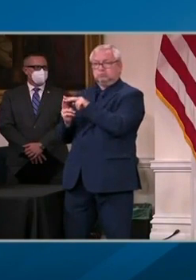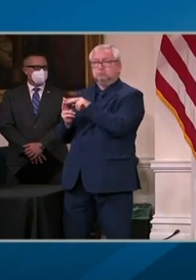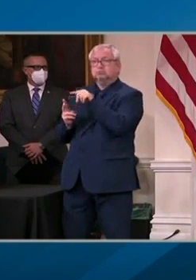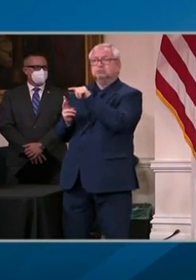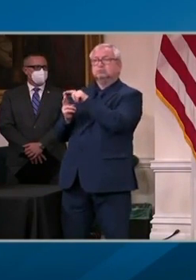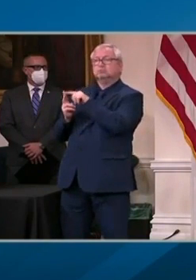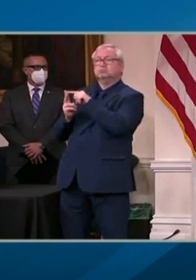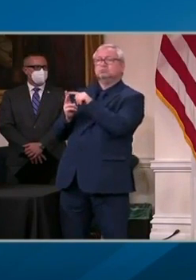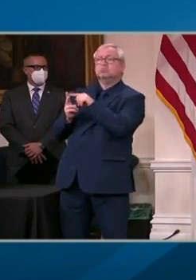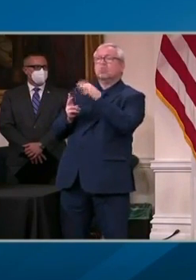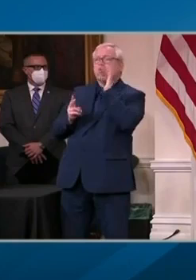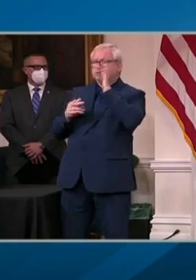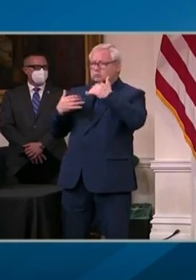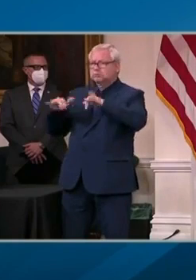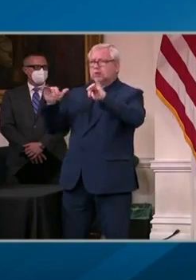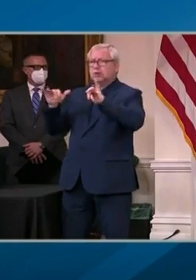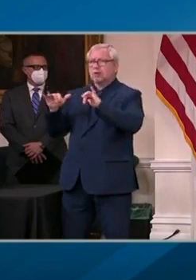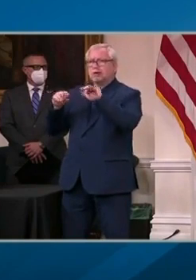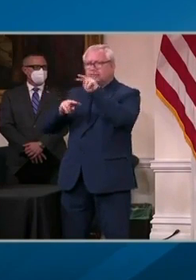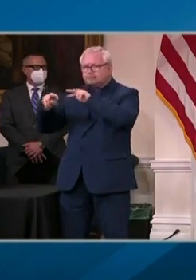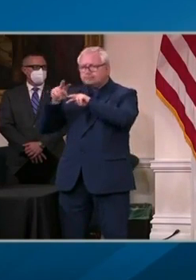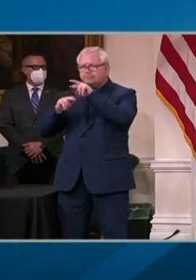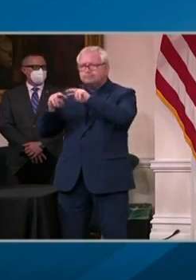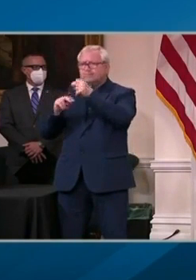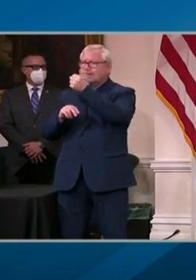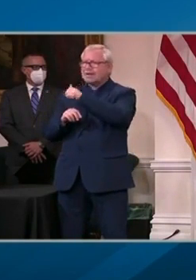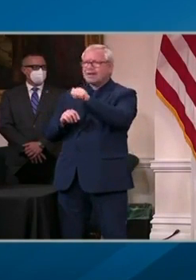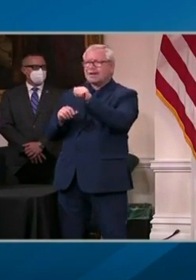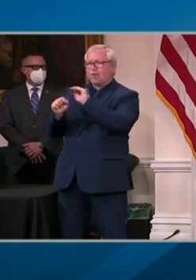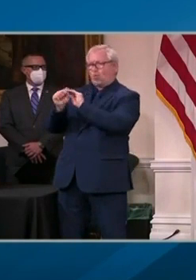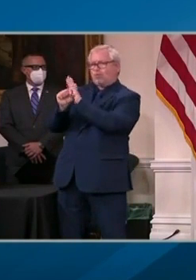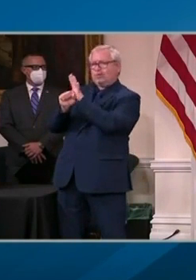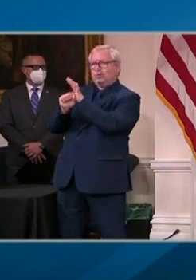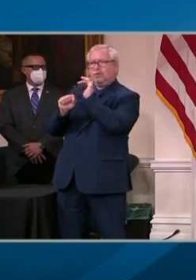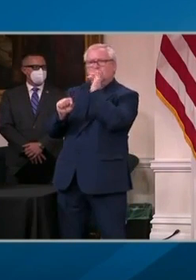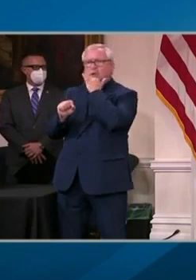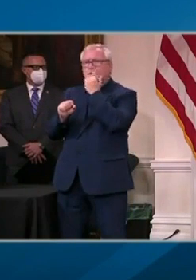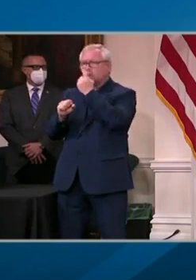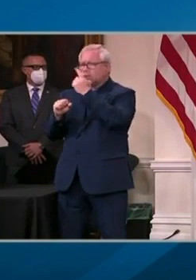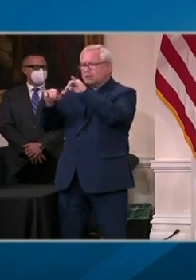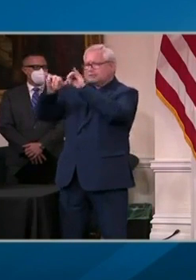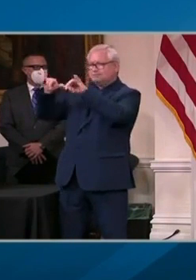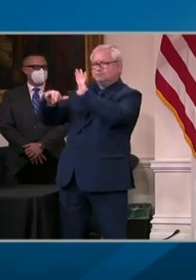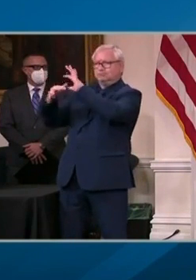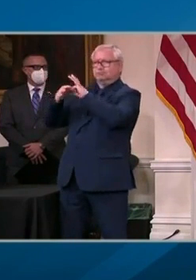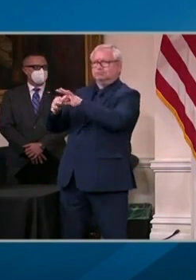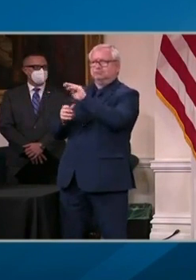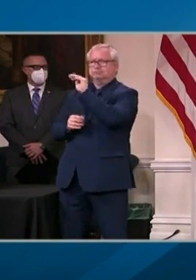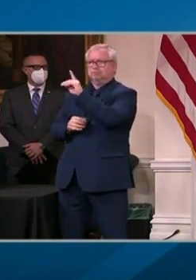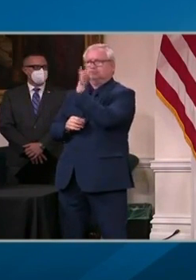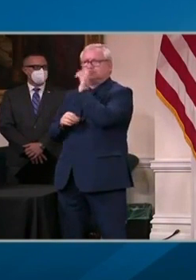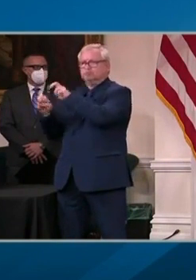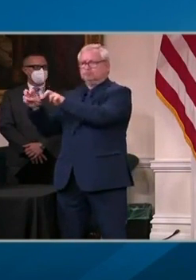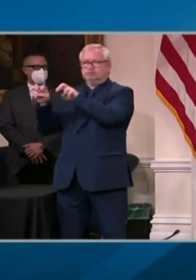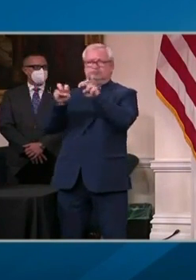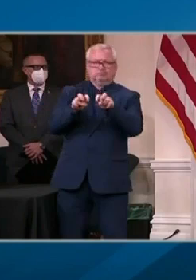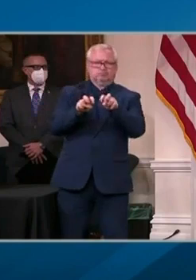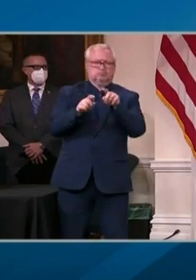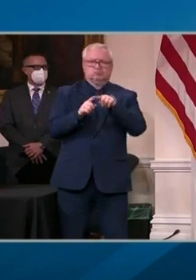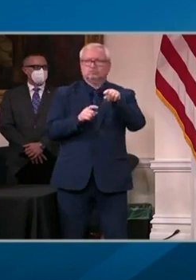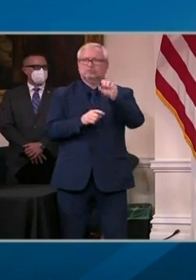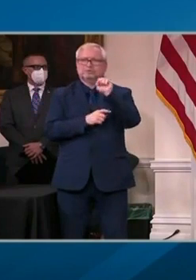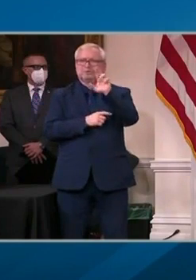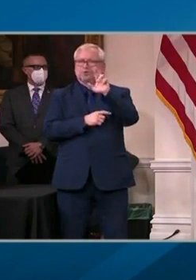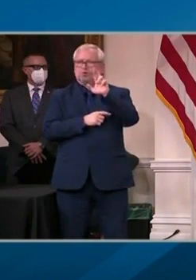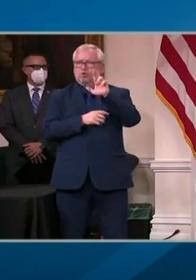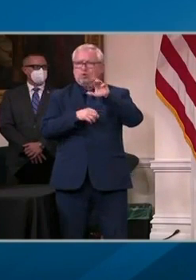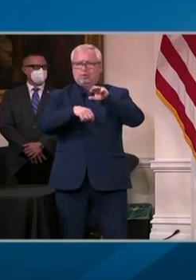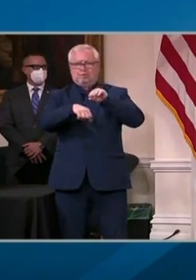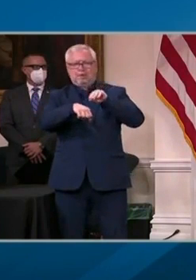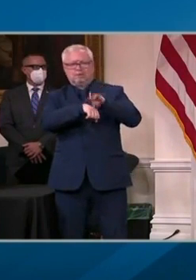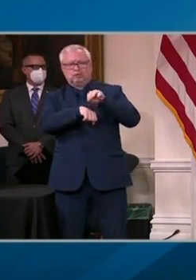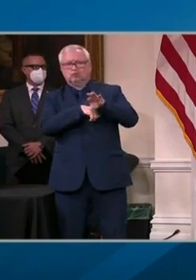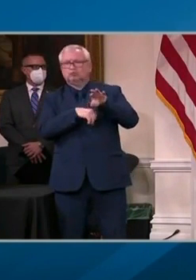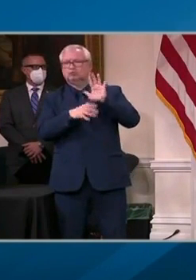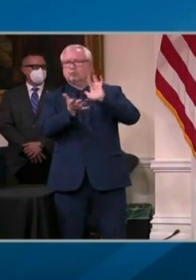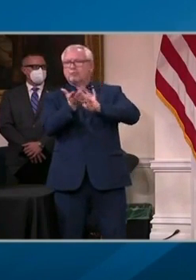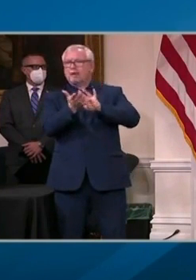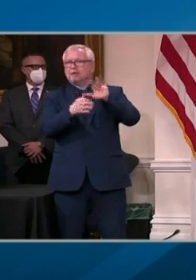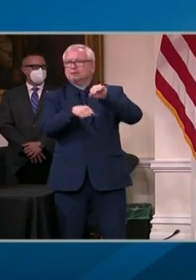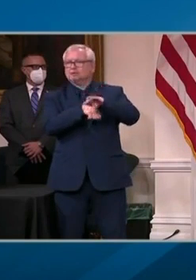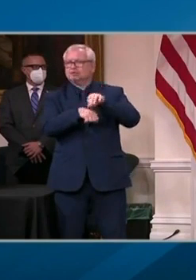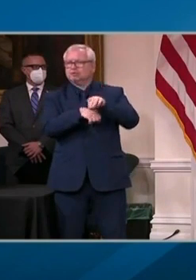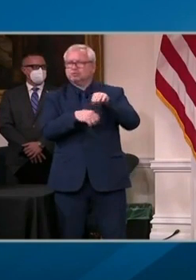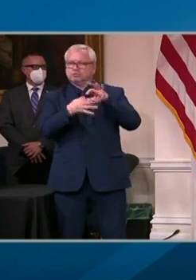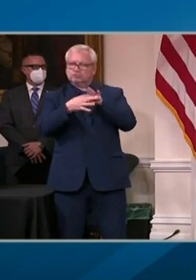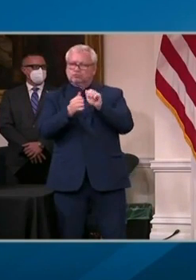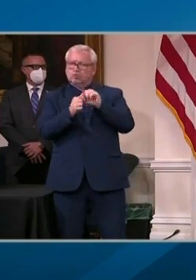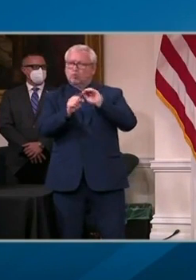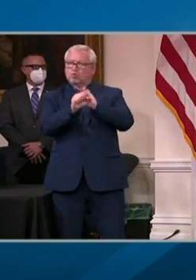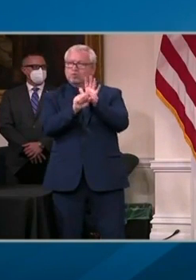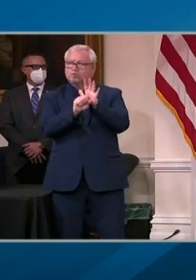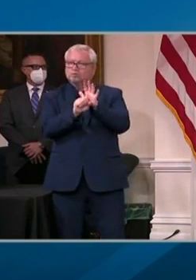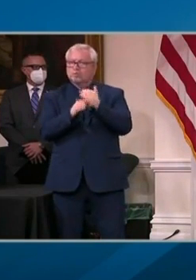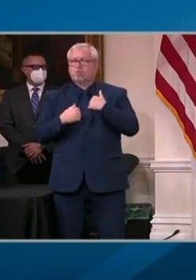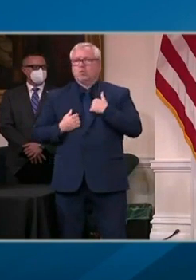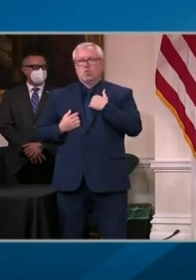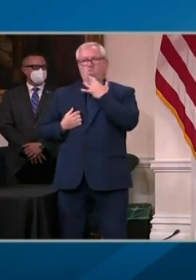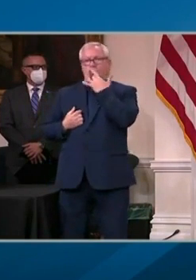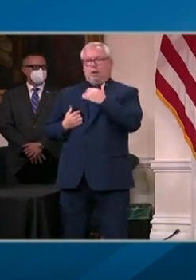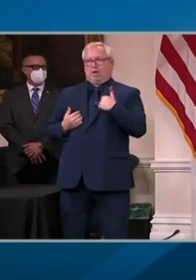CORONAVIRUS TASK FORCE AND BEEN THE COVID-19 INCIDENT COMMANDER FOR THE UNIVERSITY OF MARYLAND MEDICAL SYSTEM, WILL EFFECTIVE IMMEDIATELY SERVE AS OUR SENIOR MEDICAL ADVISOR ON COVID-19.